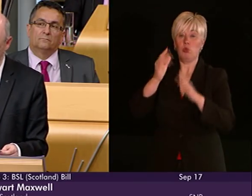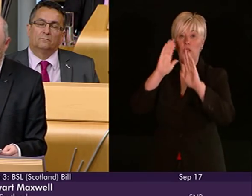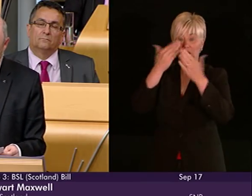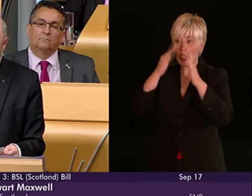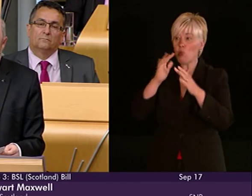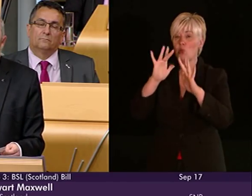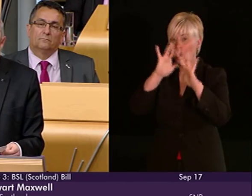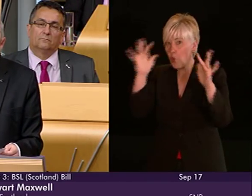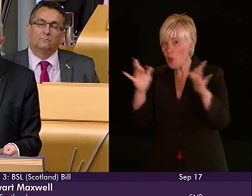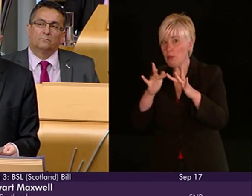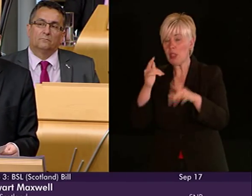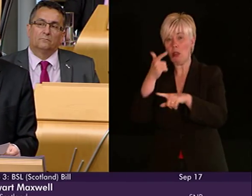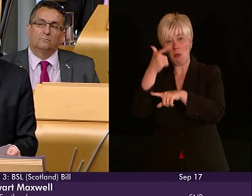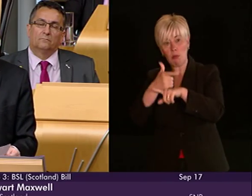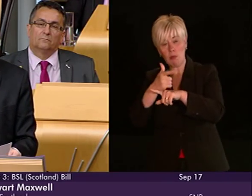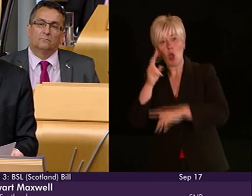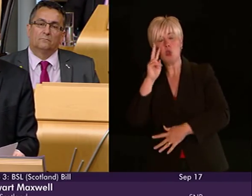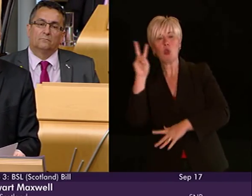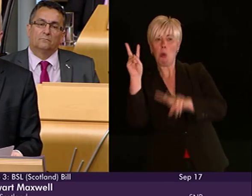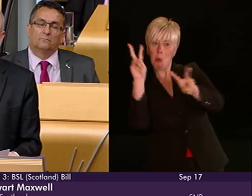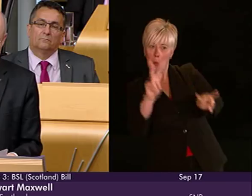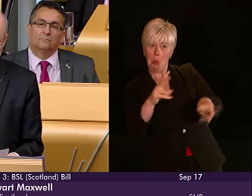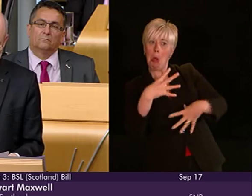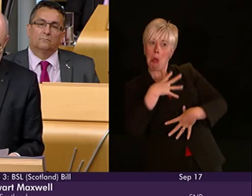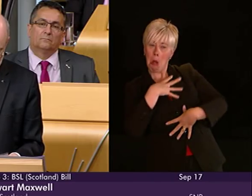offered deaf people an alternative means of finding out what the committee had included in